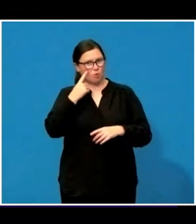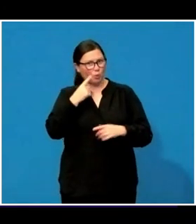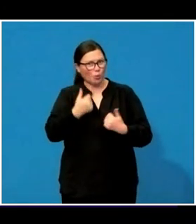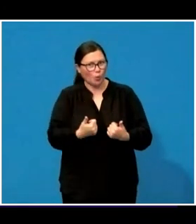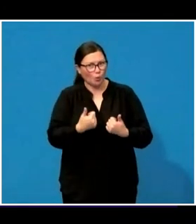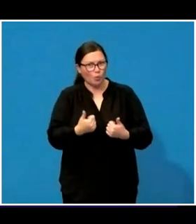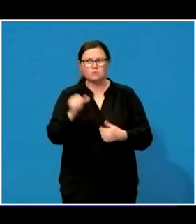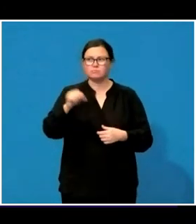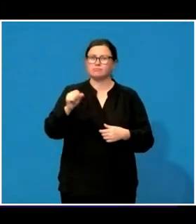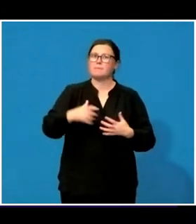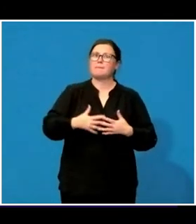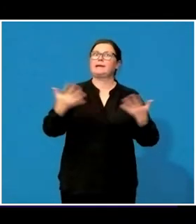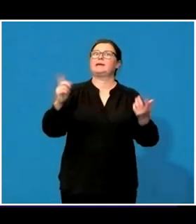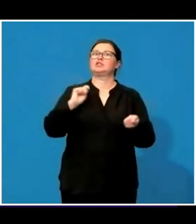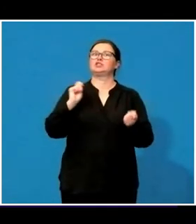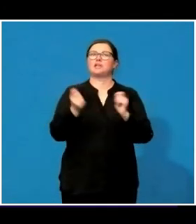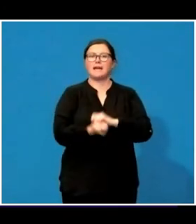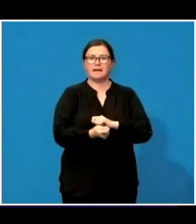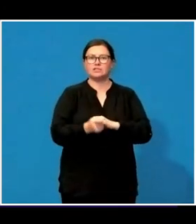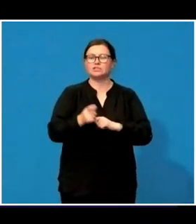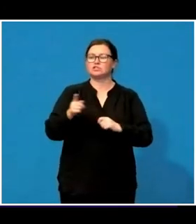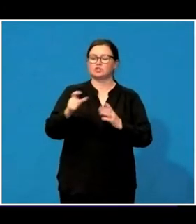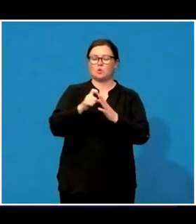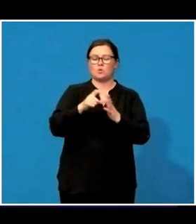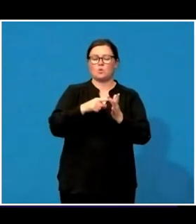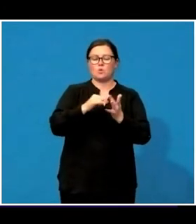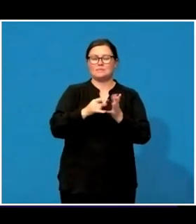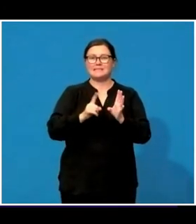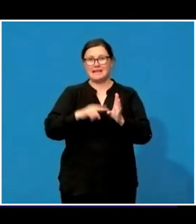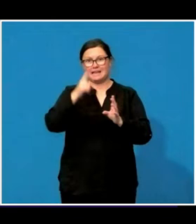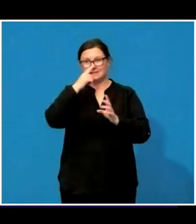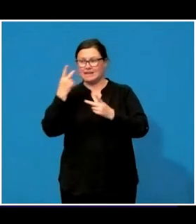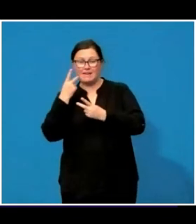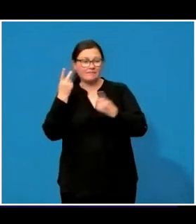So Daisy was able to access him, was able to visit him. They would have dinners together.